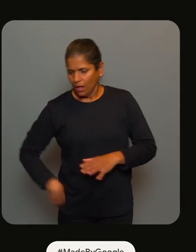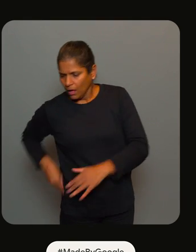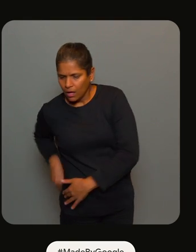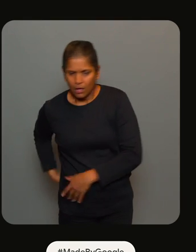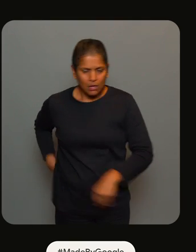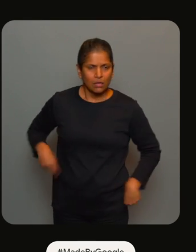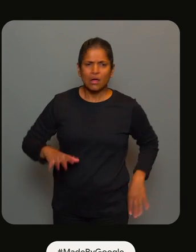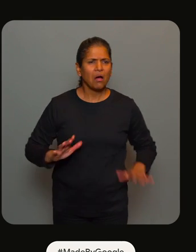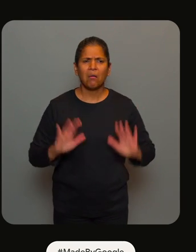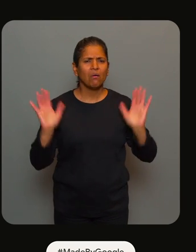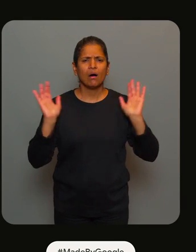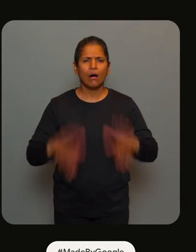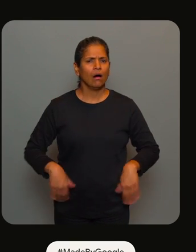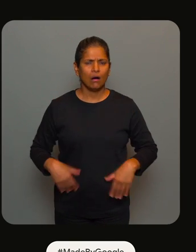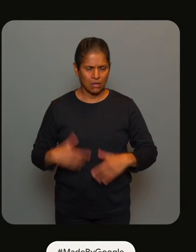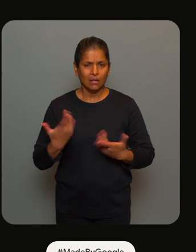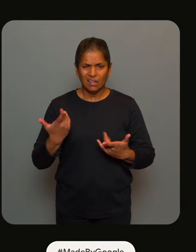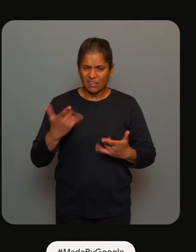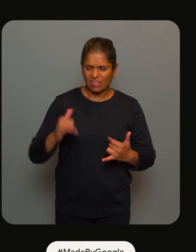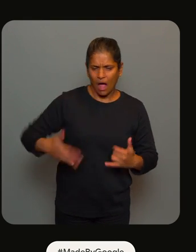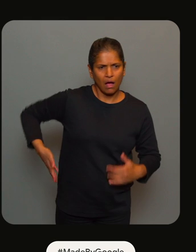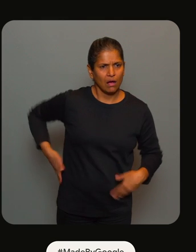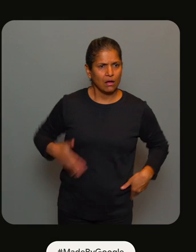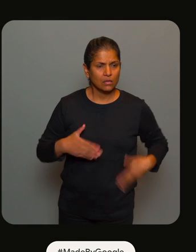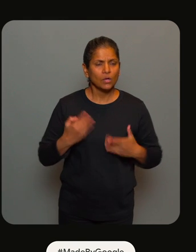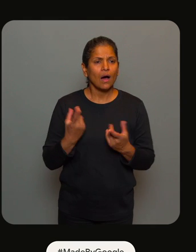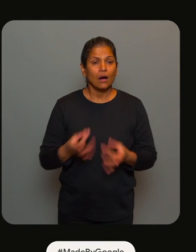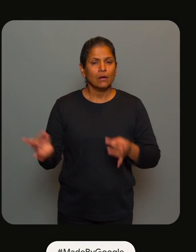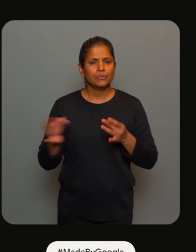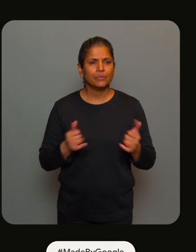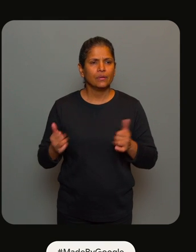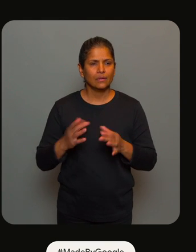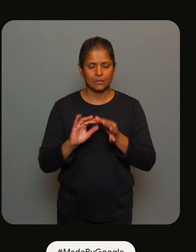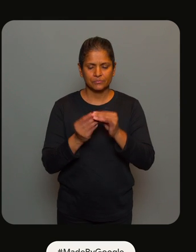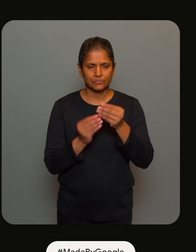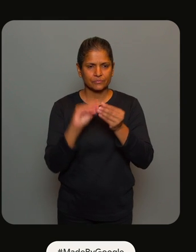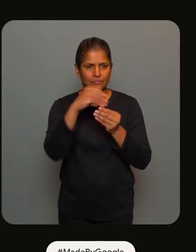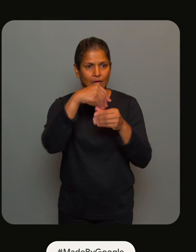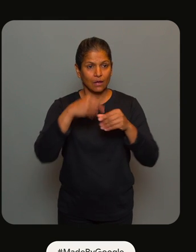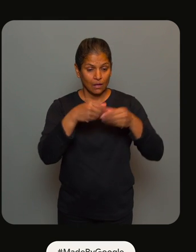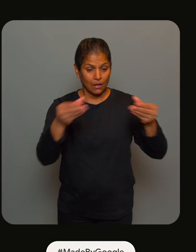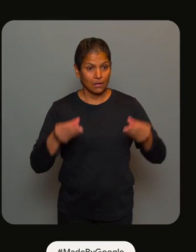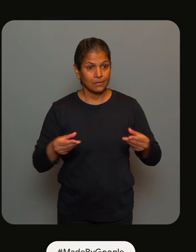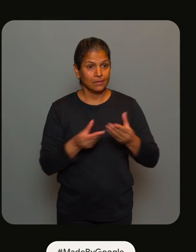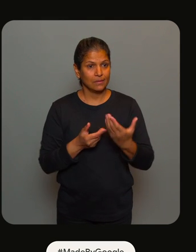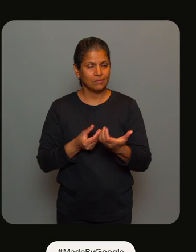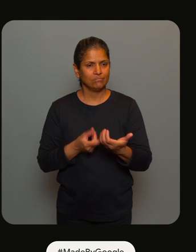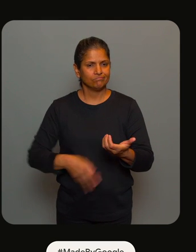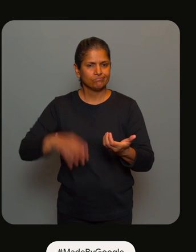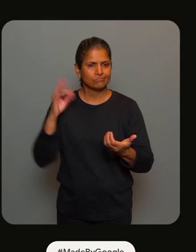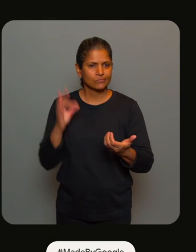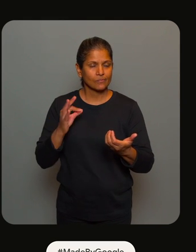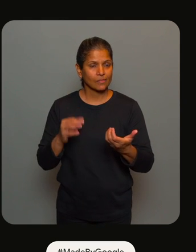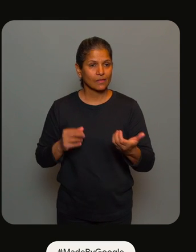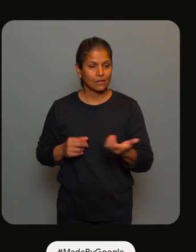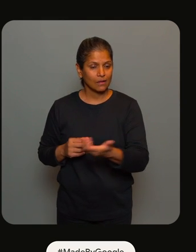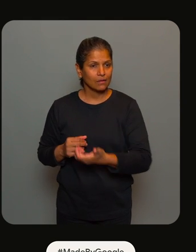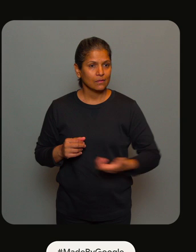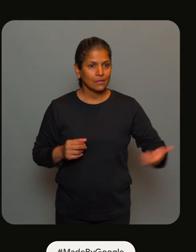And they have smooth, rounded surfaces that always feel right in your hand and on your wrist.